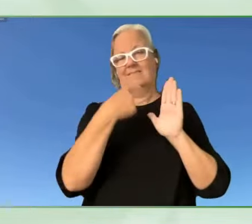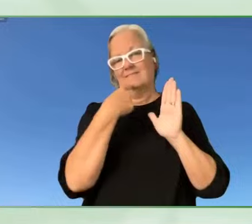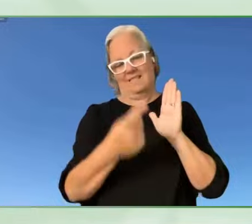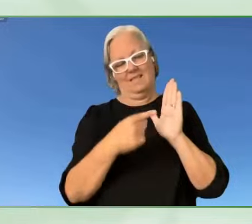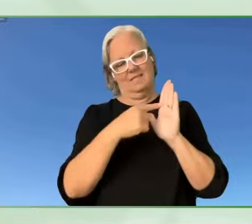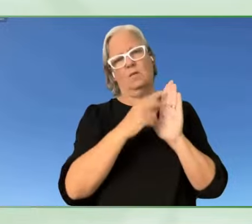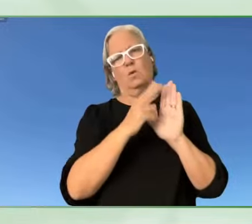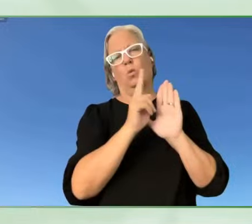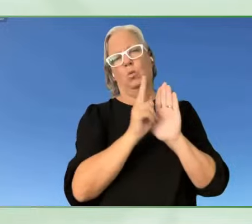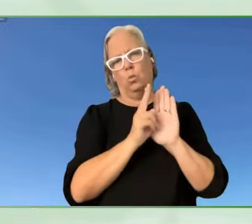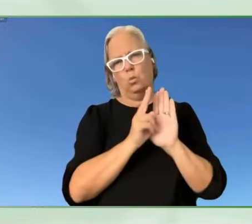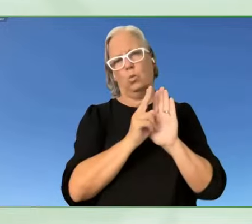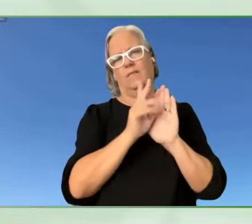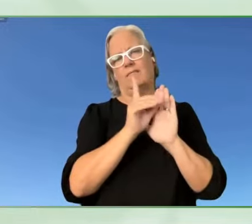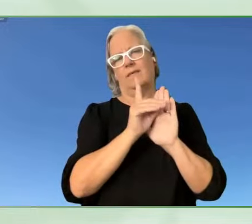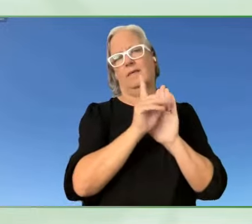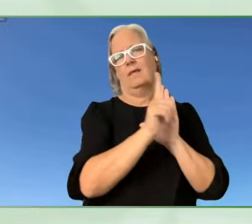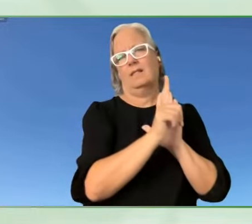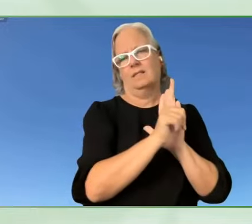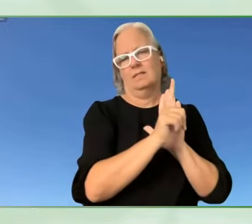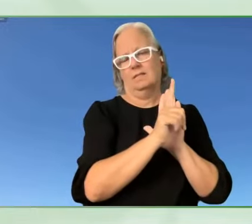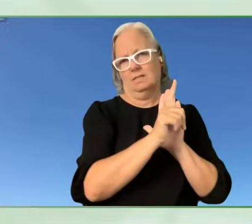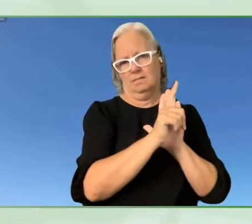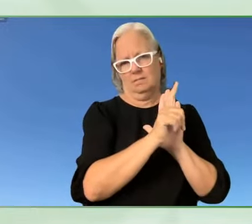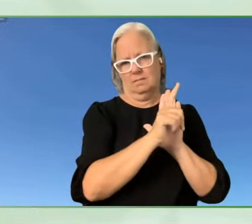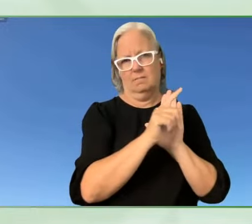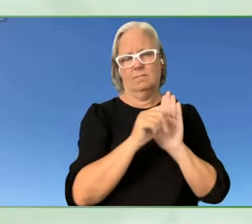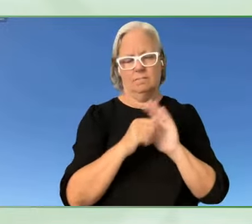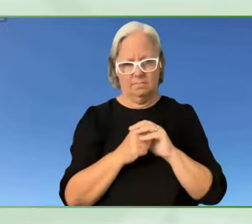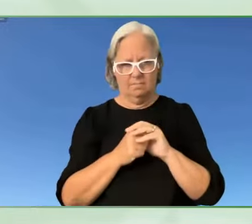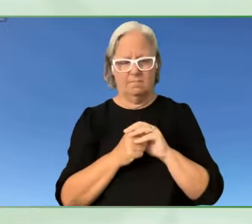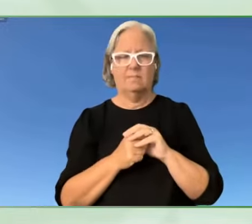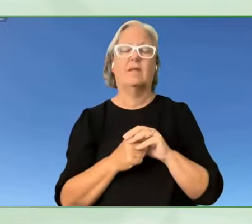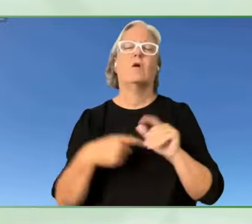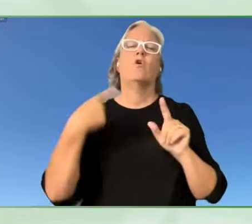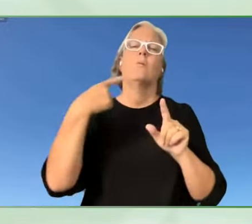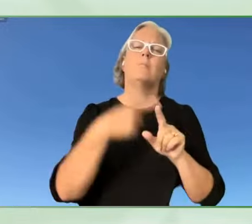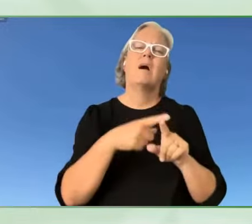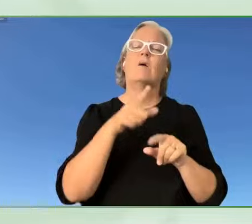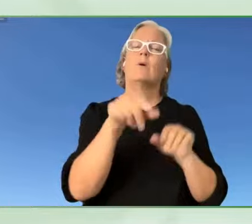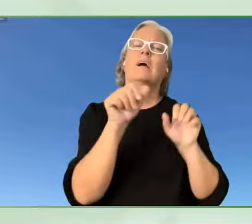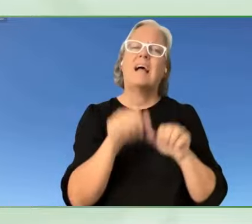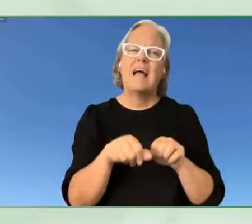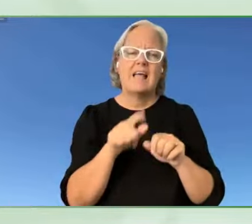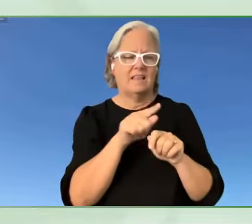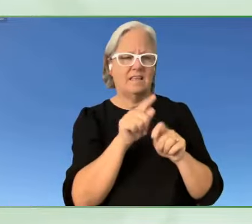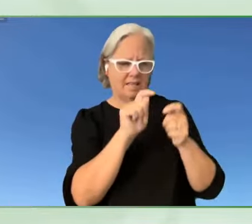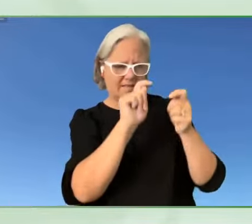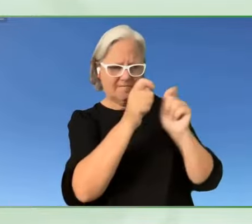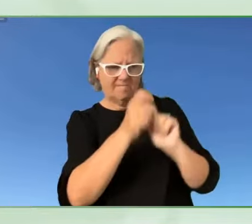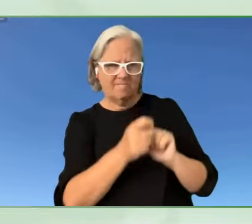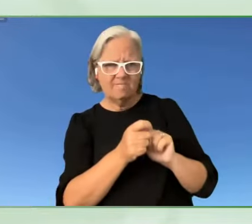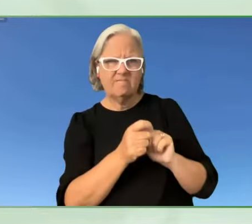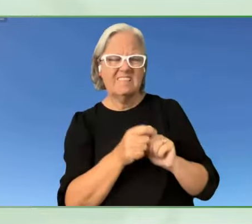So, the first one you said, providing multiple means of representation, so what is that? Basically, it means what other learning.